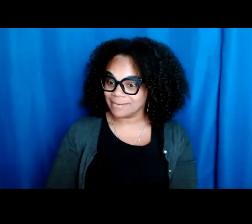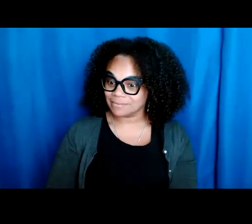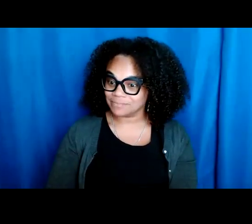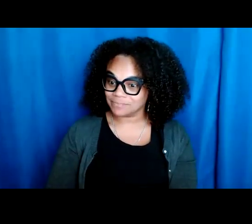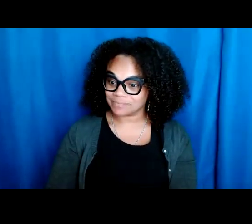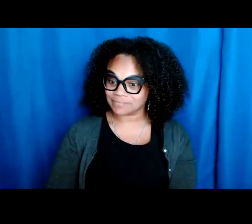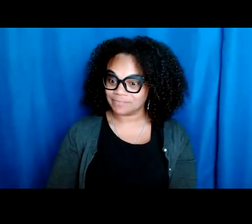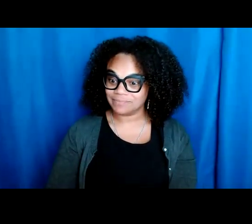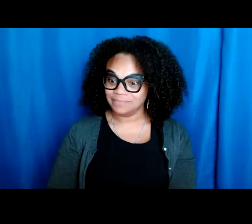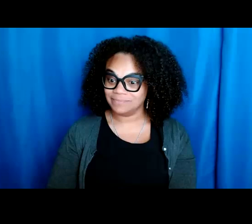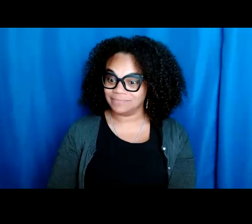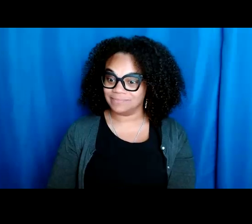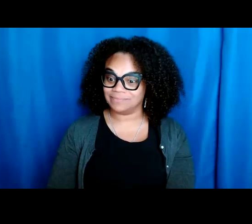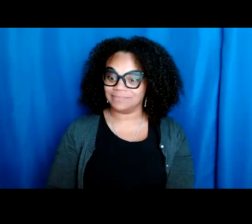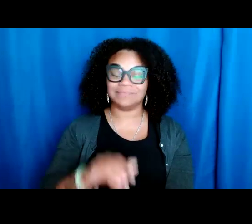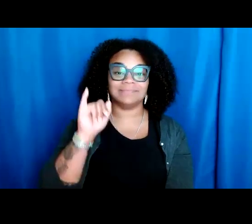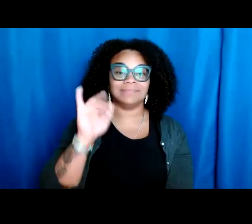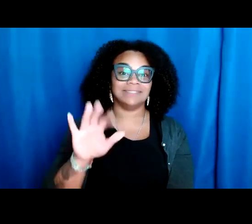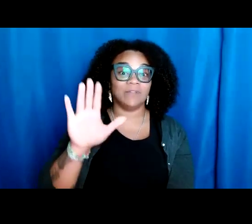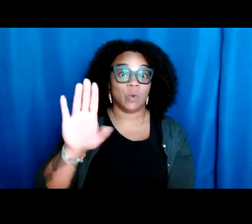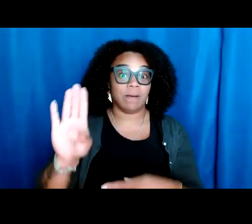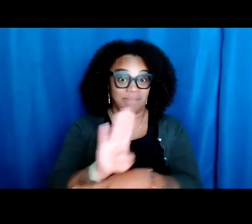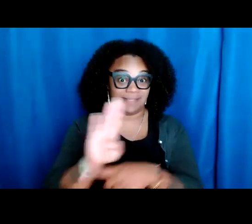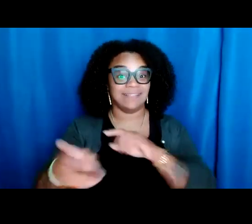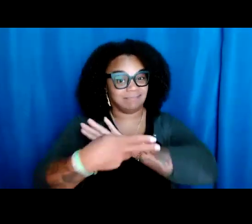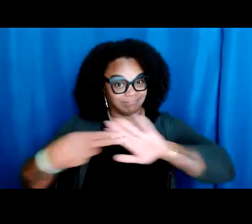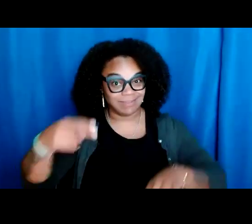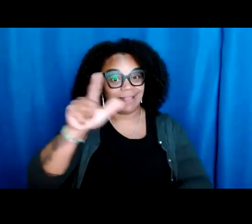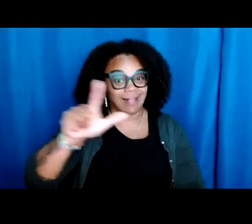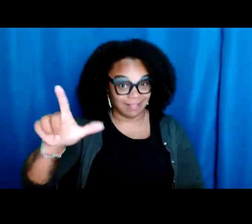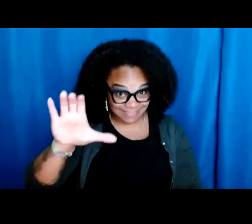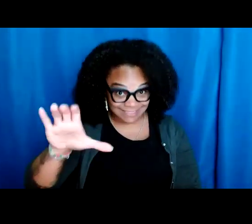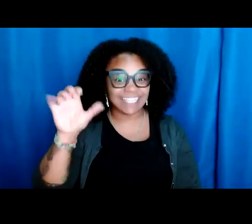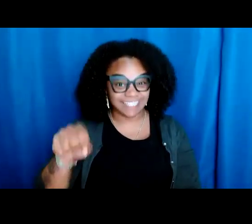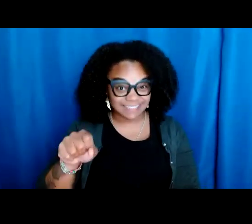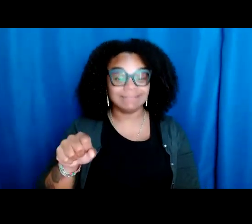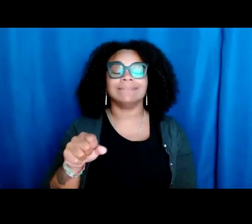If your business is registered as an LLC, maintaining a business bank account